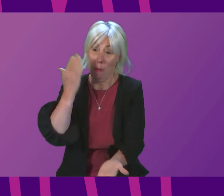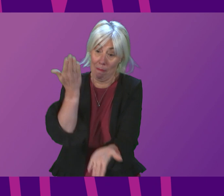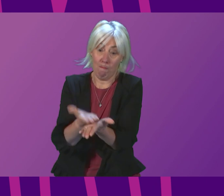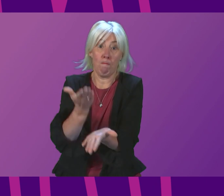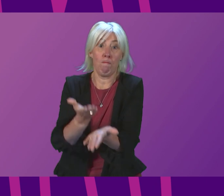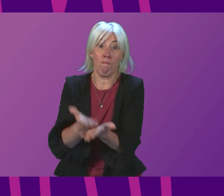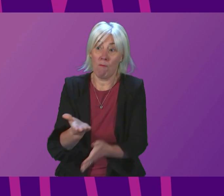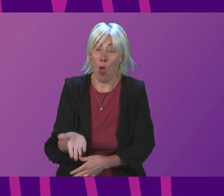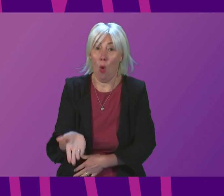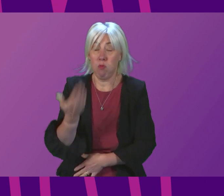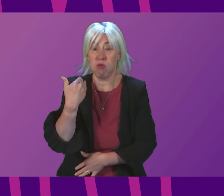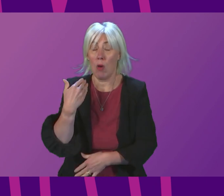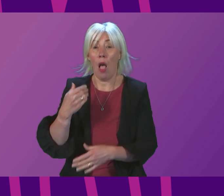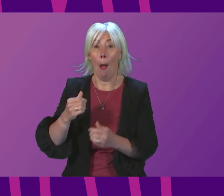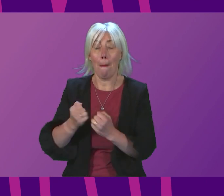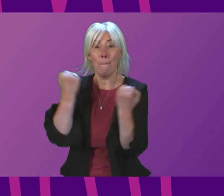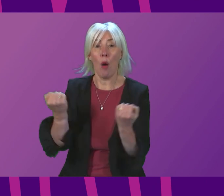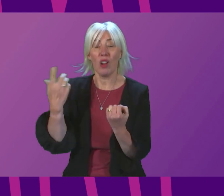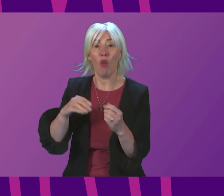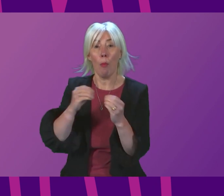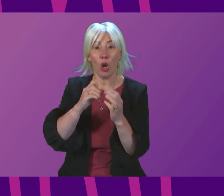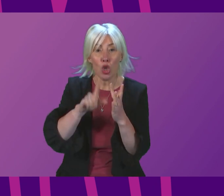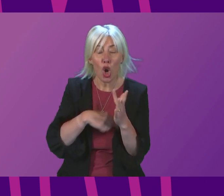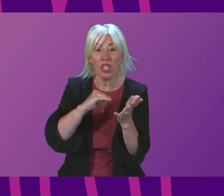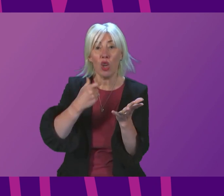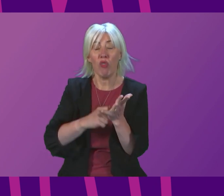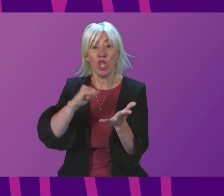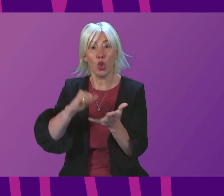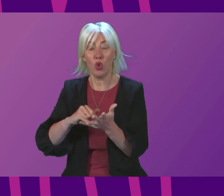to be taken away from Rishi Sunak and Boris Johnson and put into the hands of this Parliament